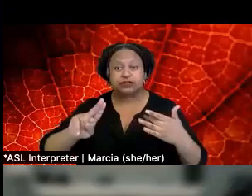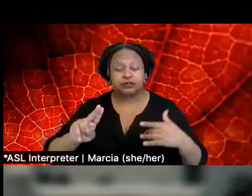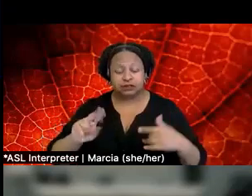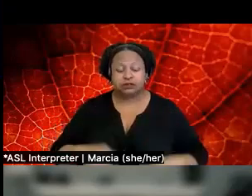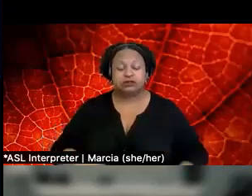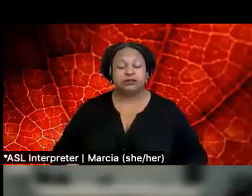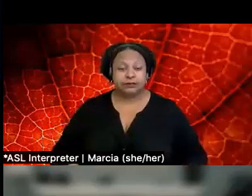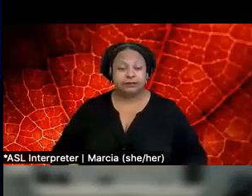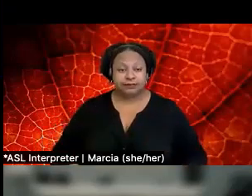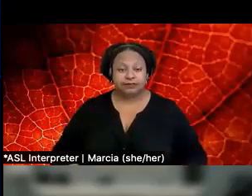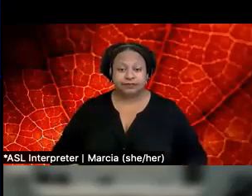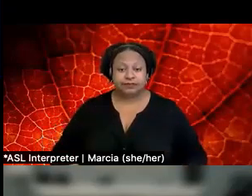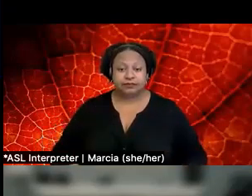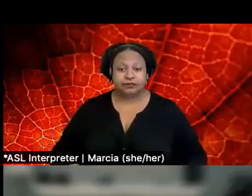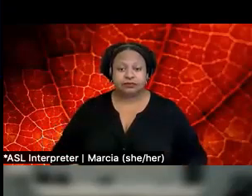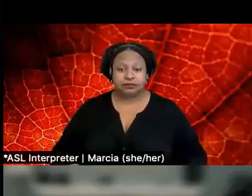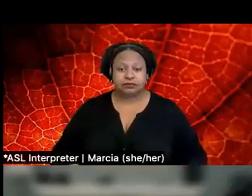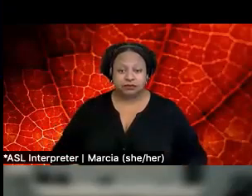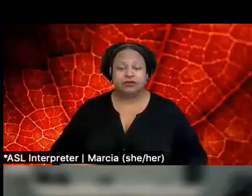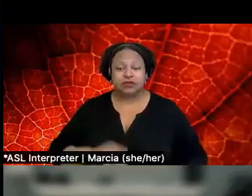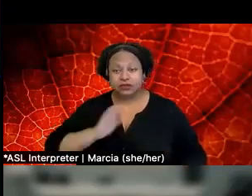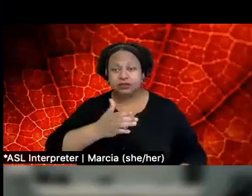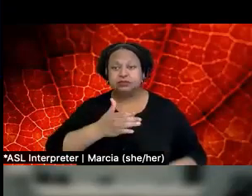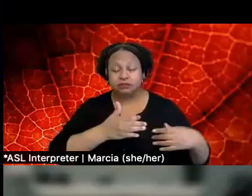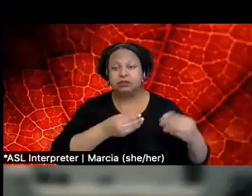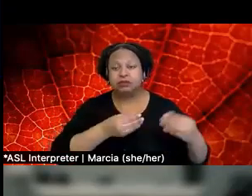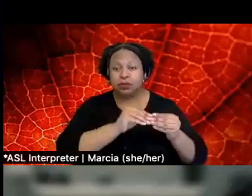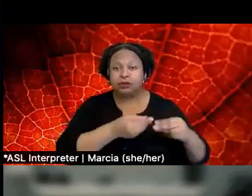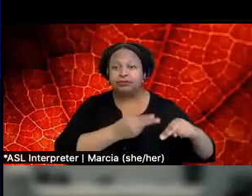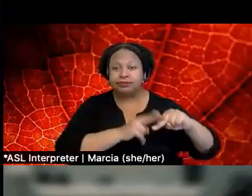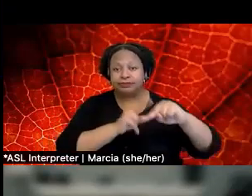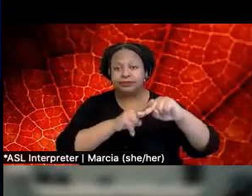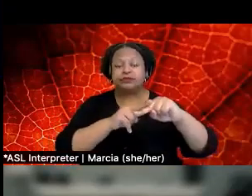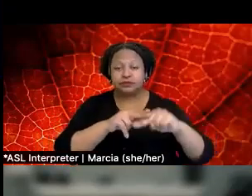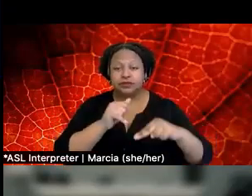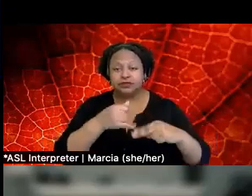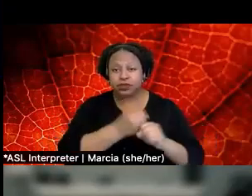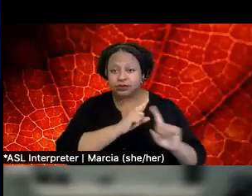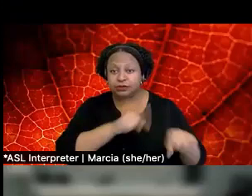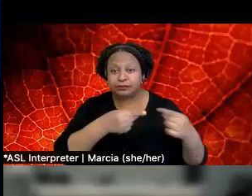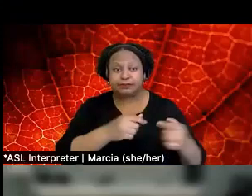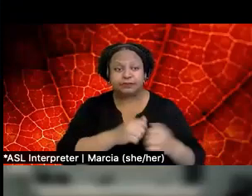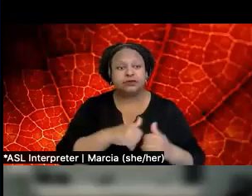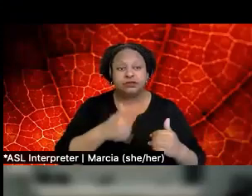significant uptake over the last few years. Next slide and over to Pearl.